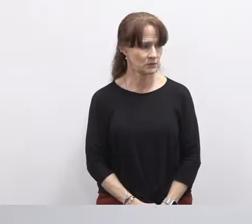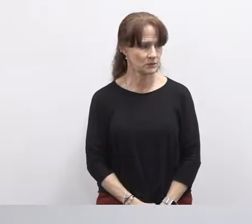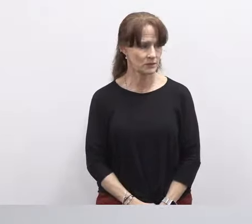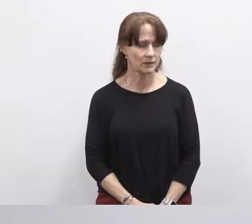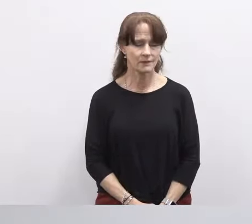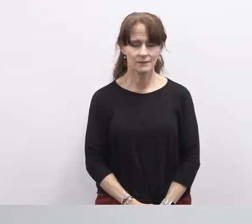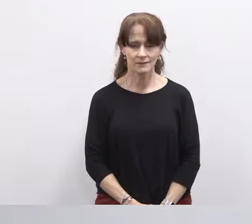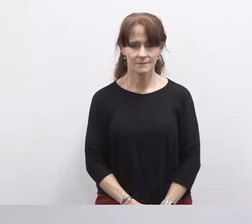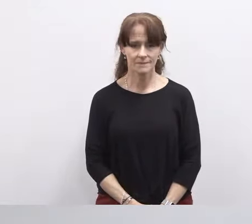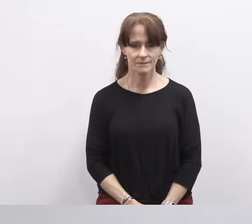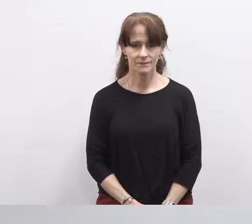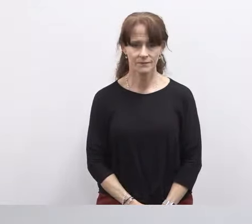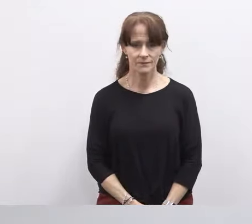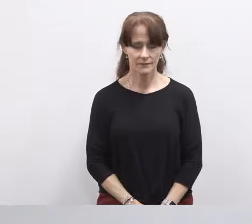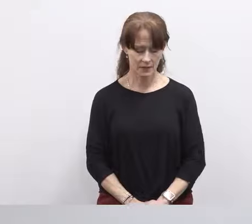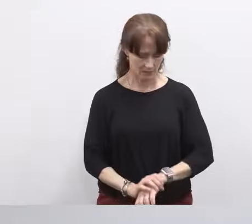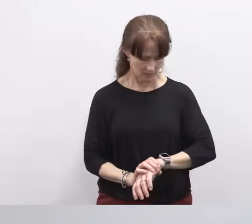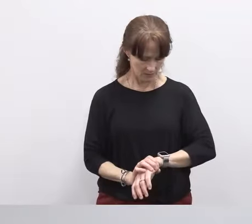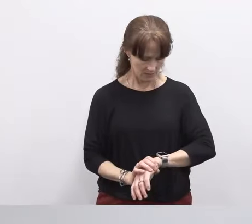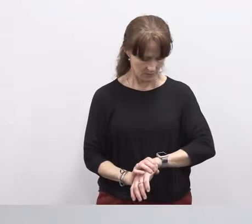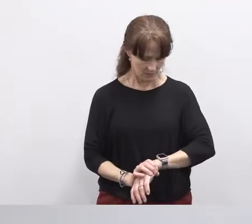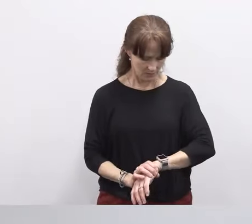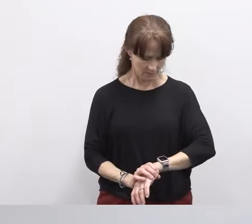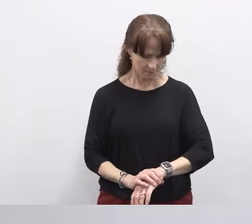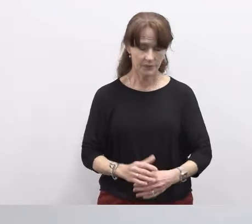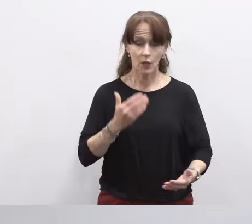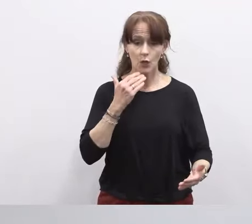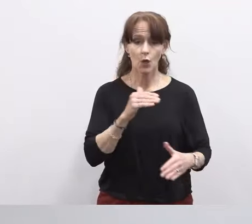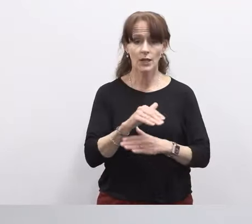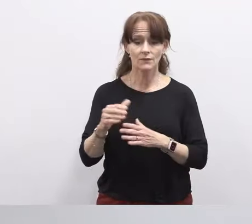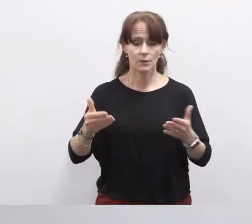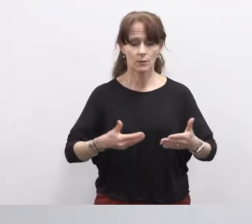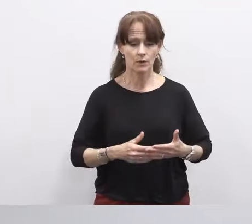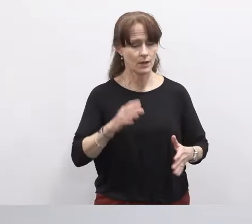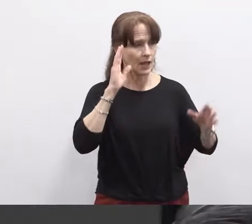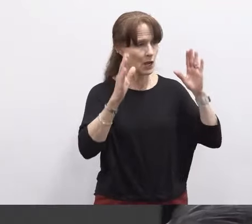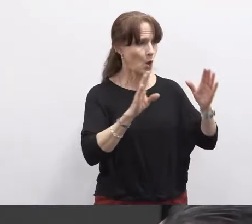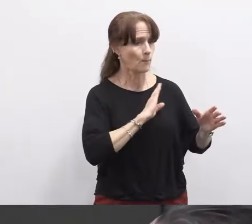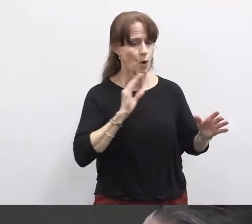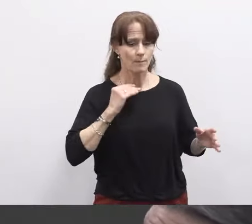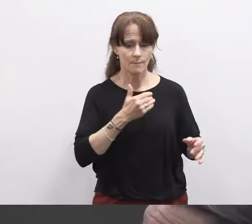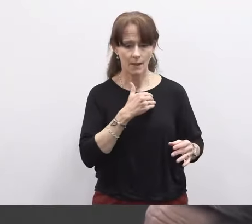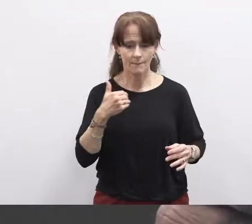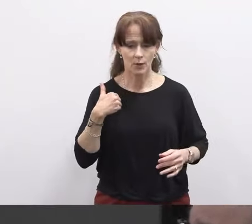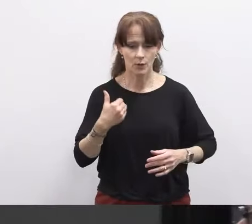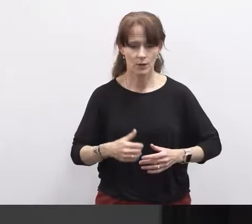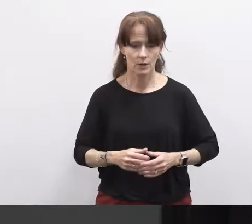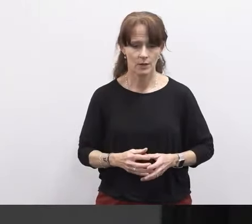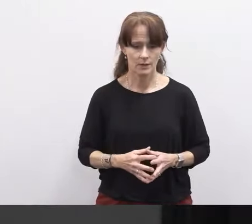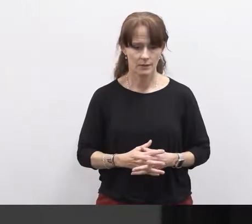[Mr. Suarez] Three minutes on the timer. Okay, thank you. - Good evening, welcome. Greetings board members. Oh, sorry.